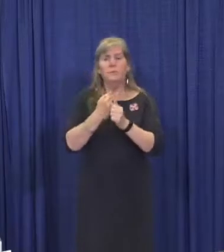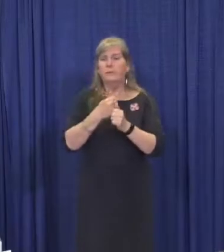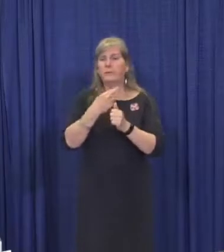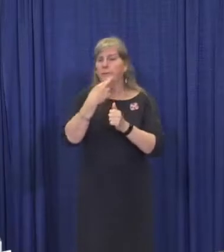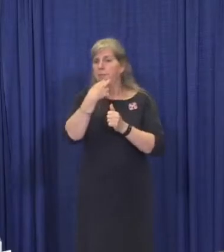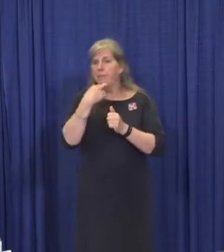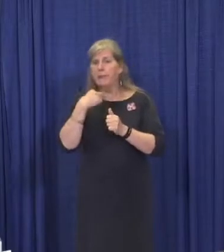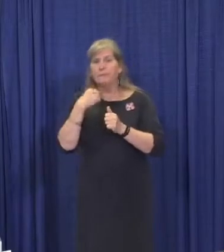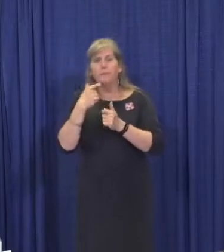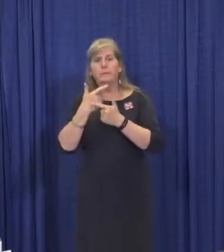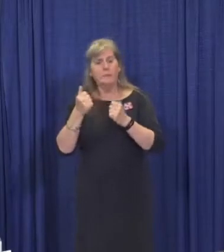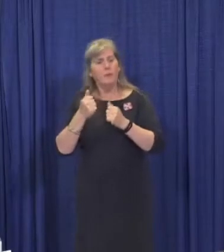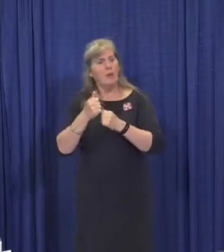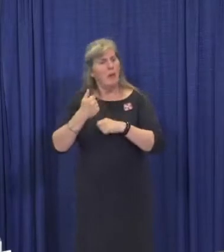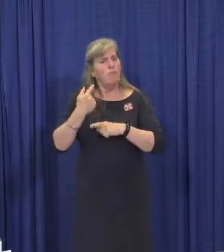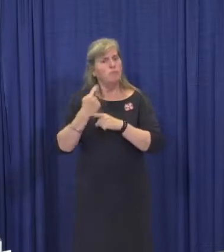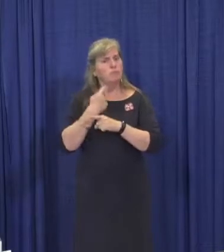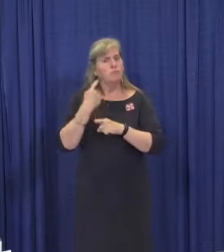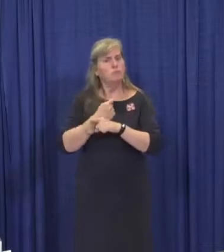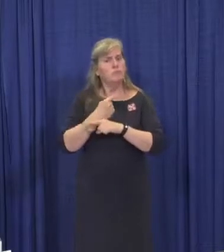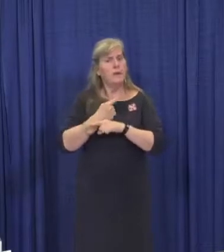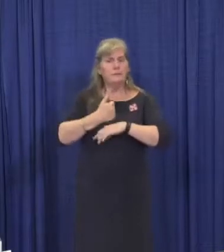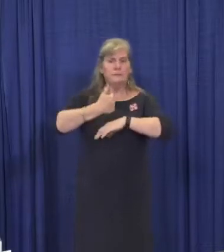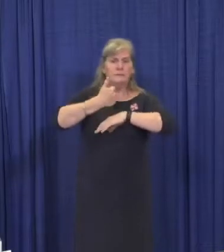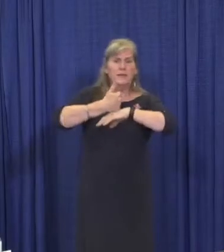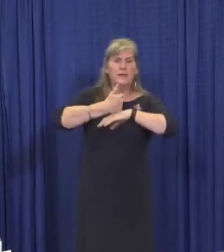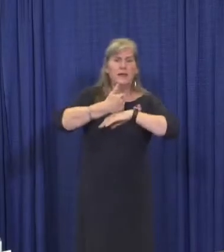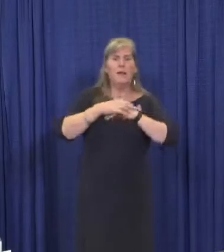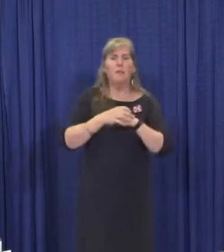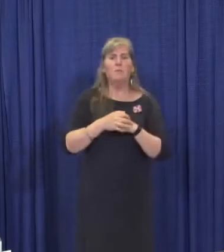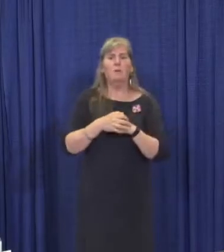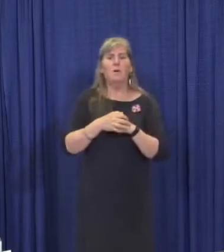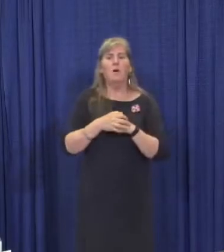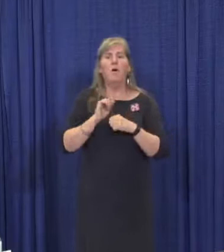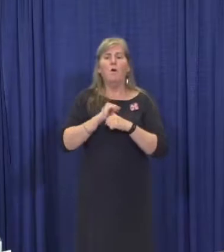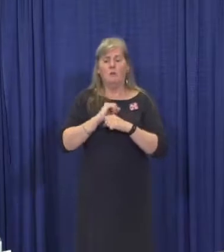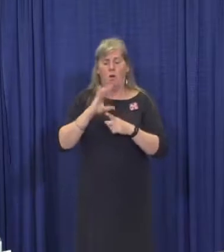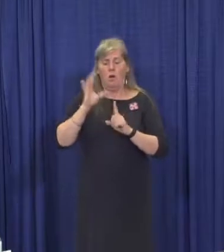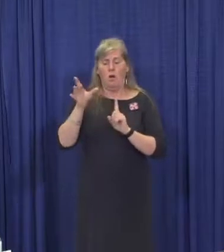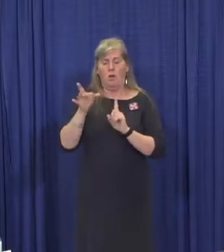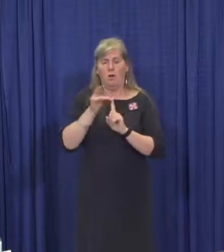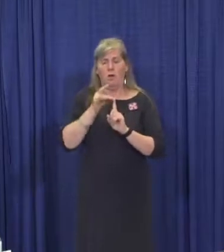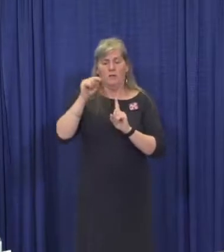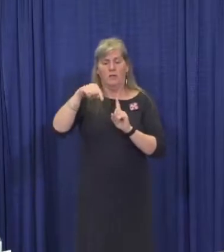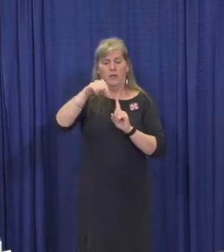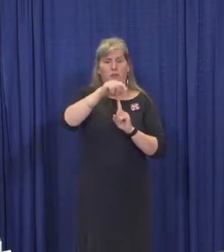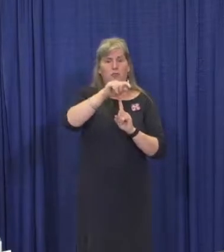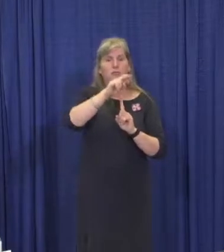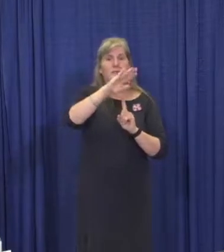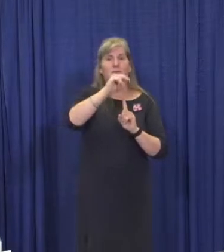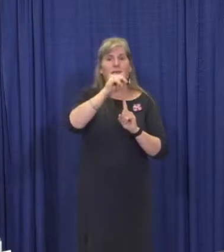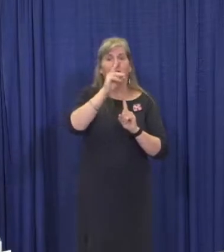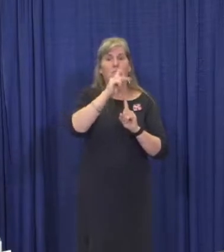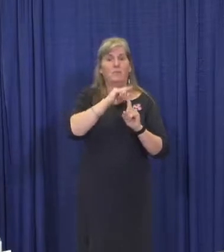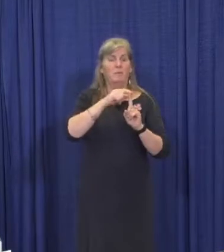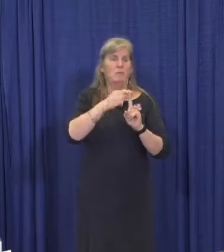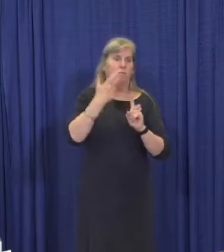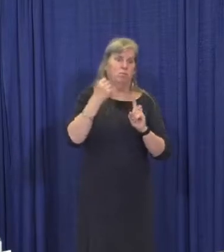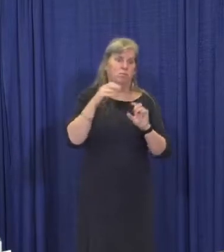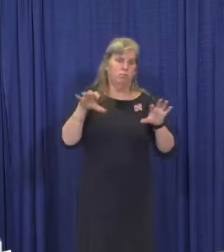appropriate and our contact team has been absolutely slammed